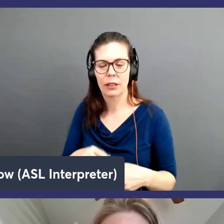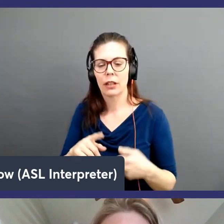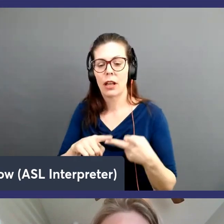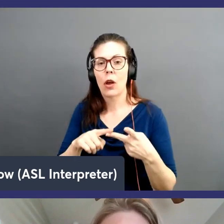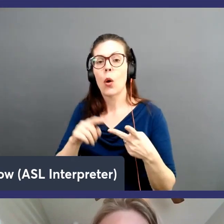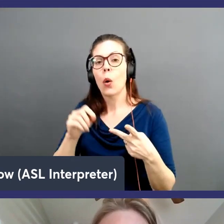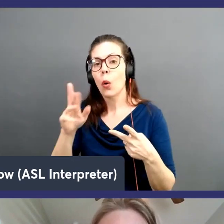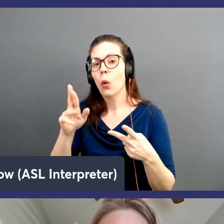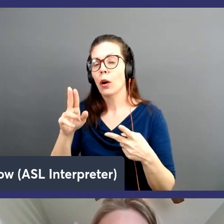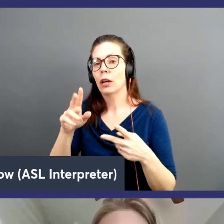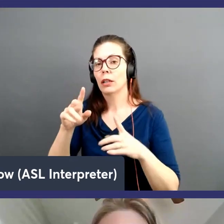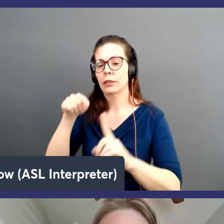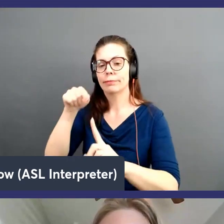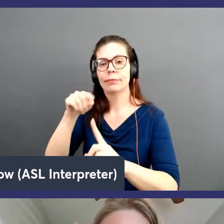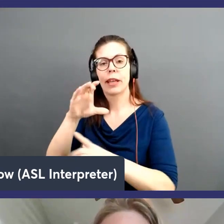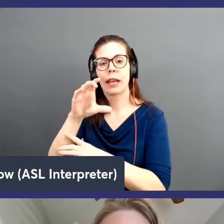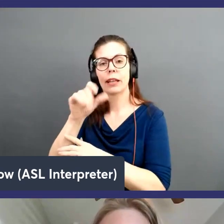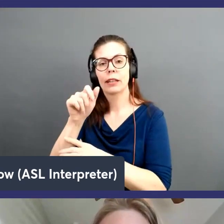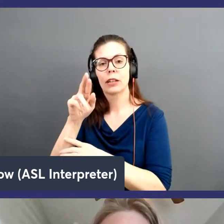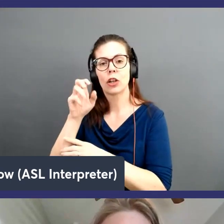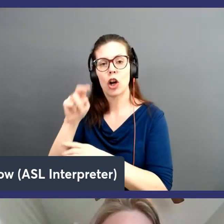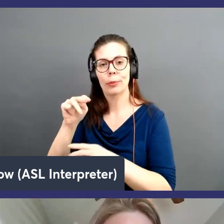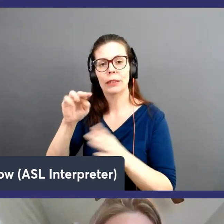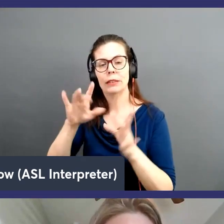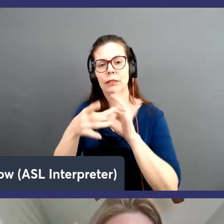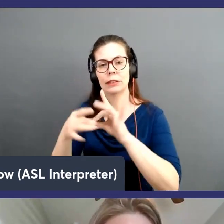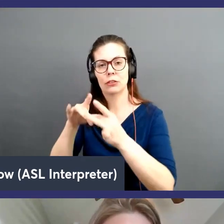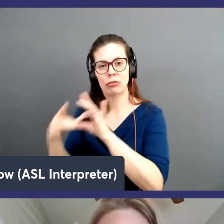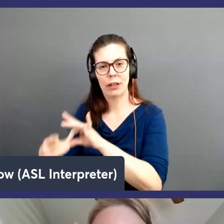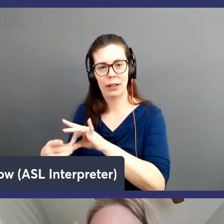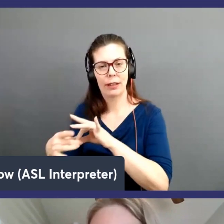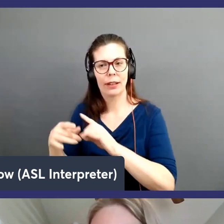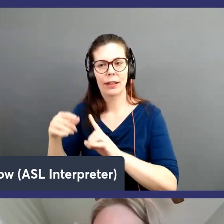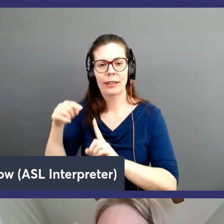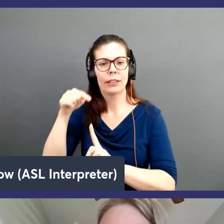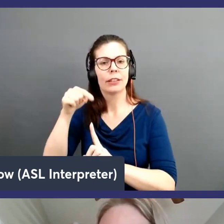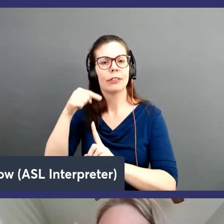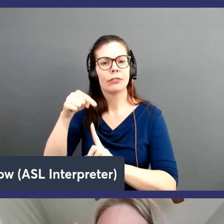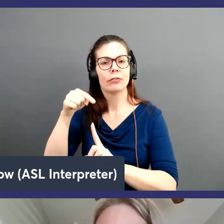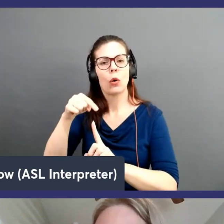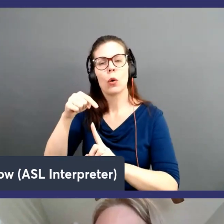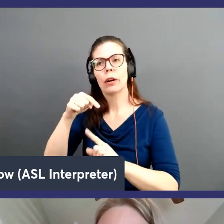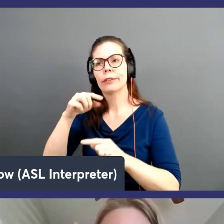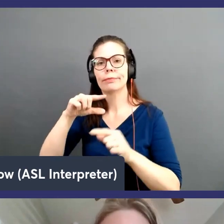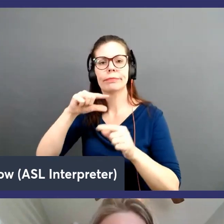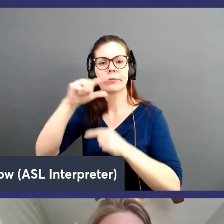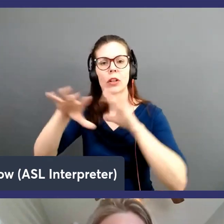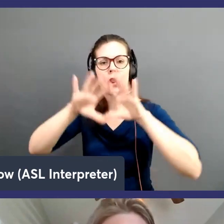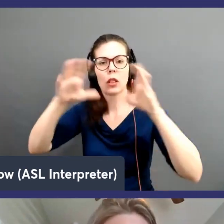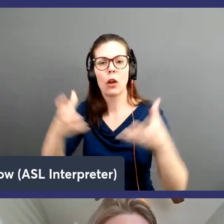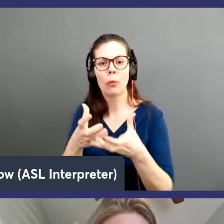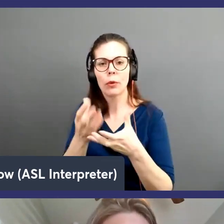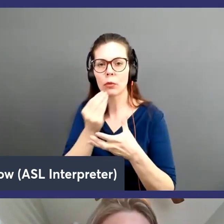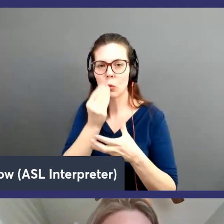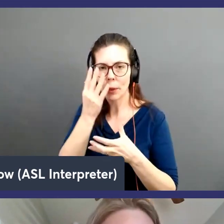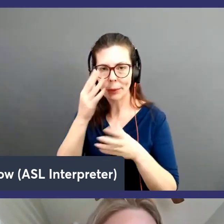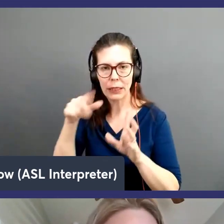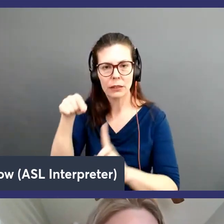like carbon sequestration for combating global warming. And so those are a couple